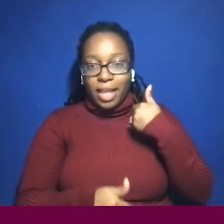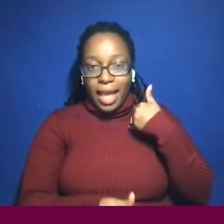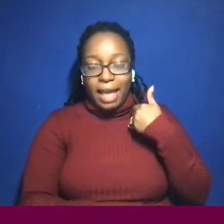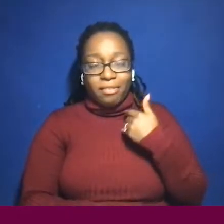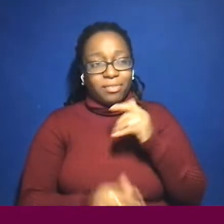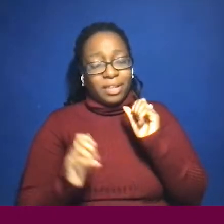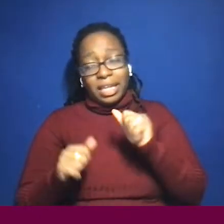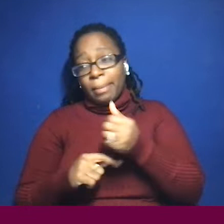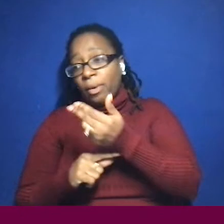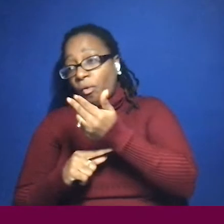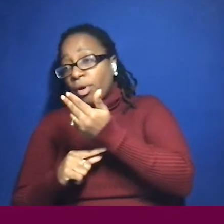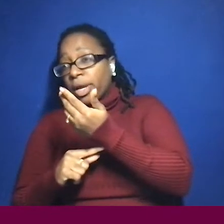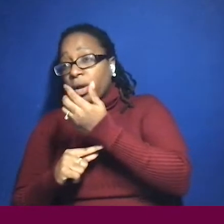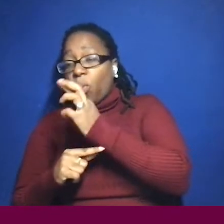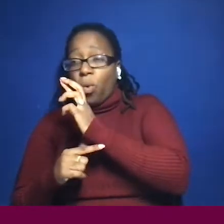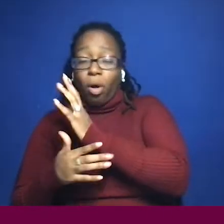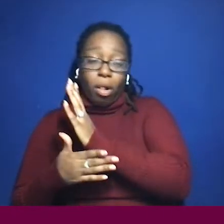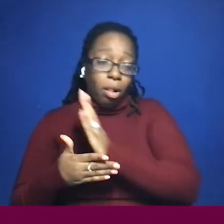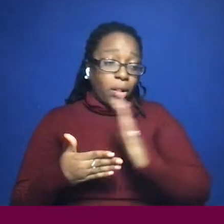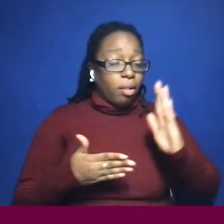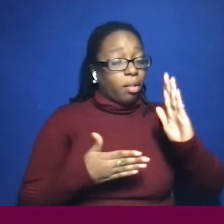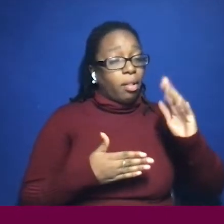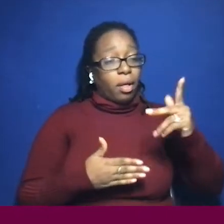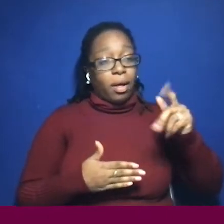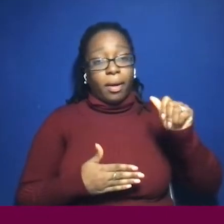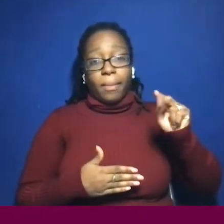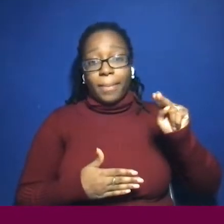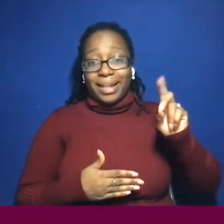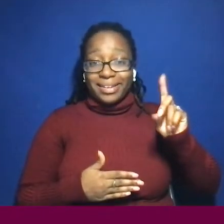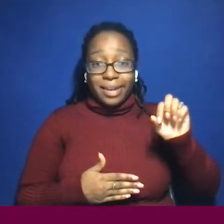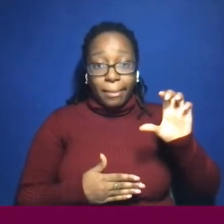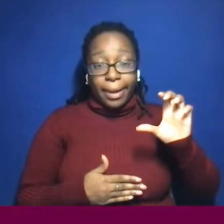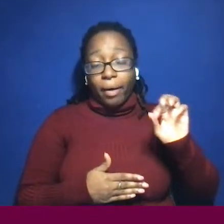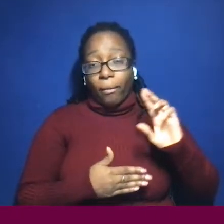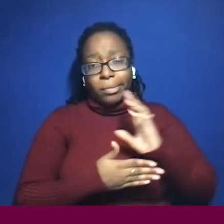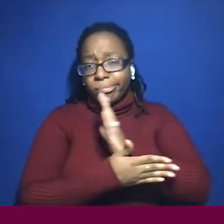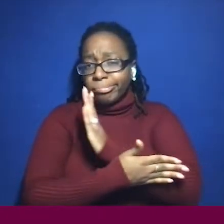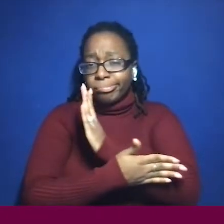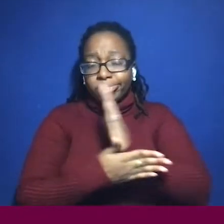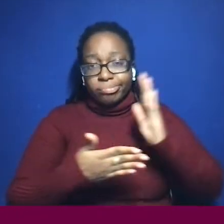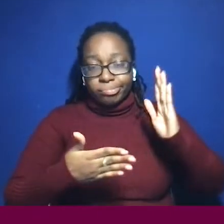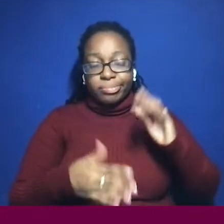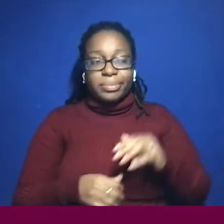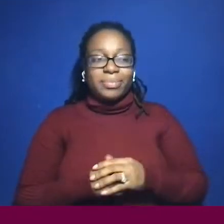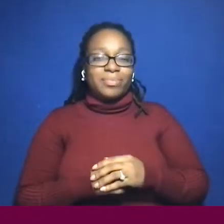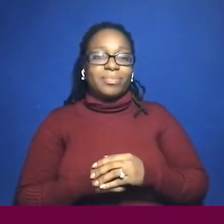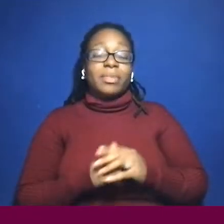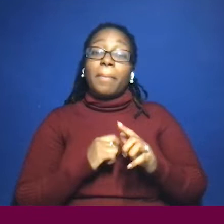a hurricane to a pandemic and anything in between. I would say, on the positive side,